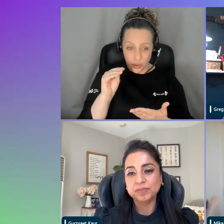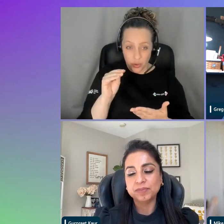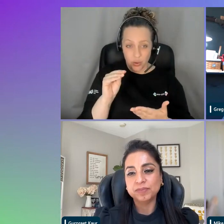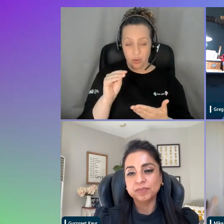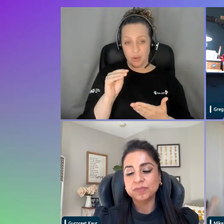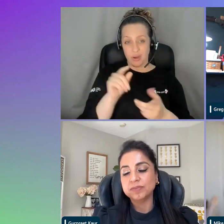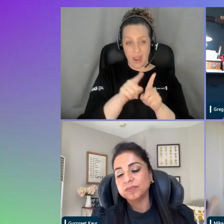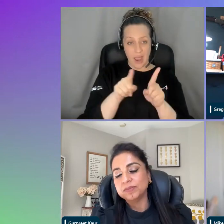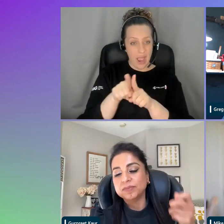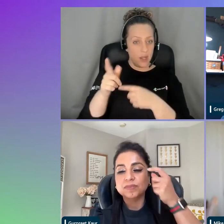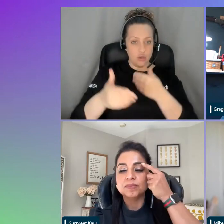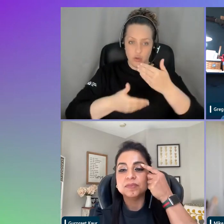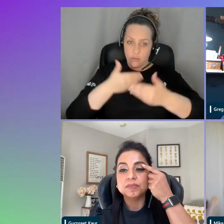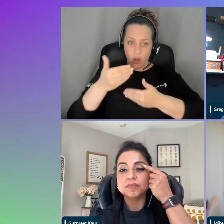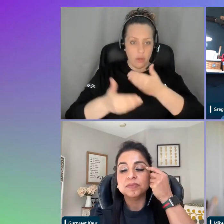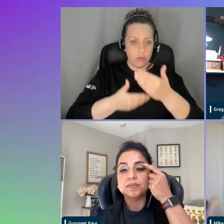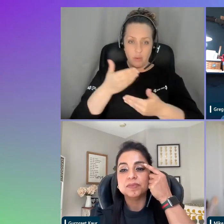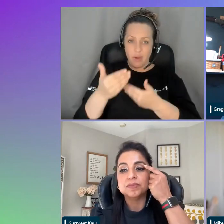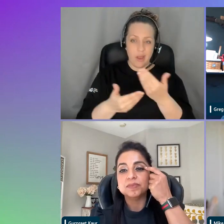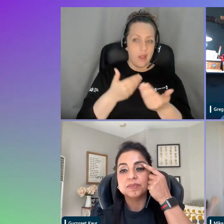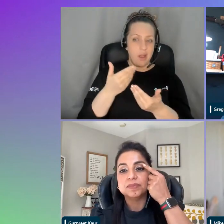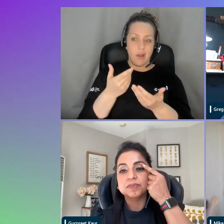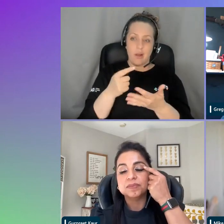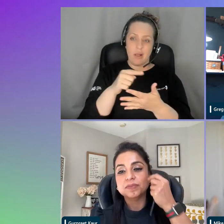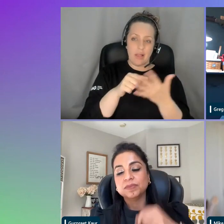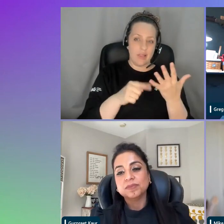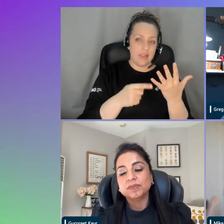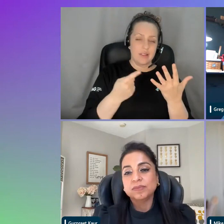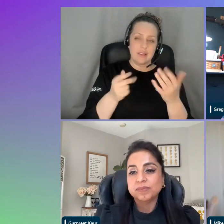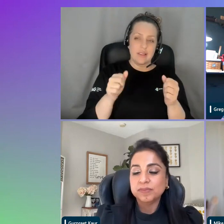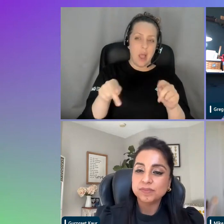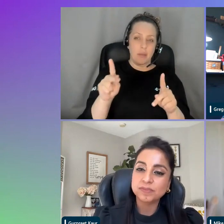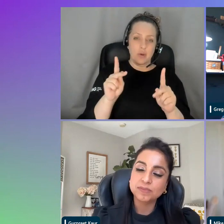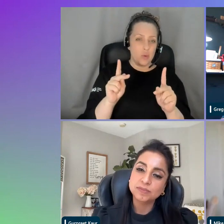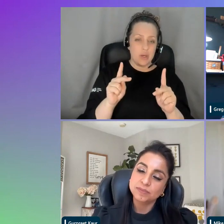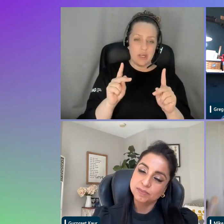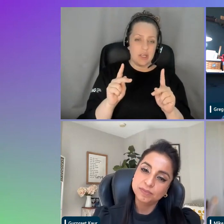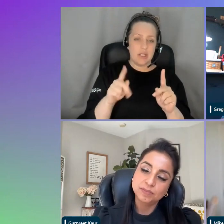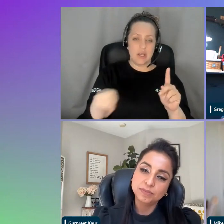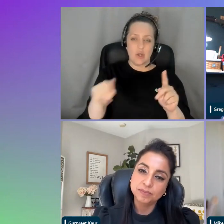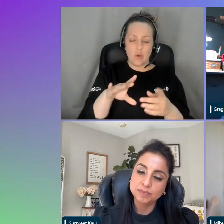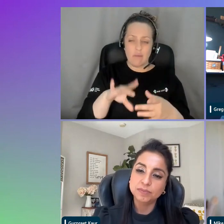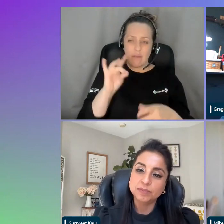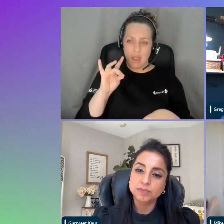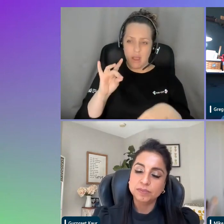you've gone throughout that, you know, these, these three opportunities each the things you've found that are like,